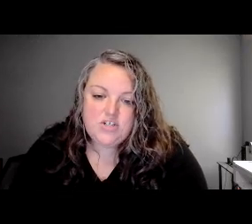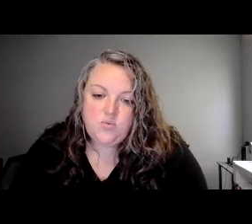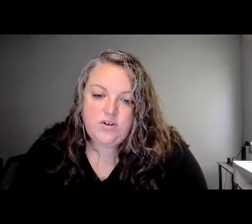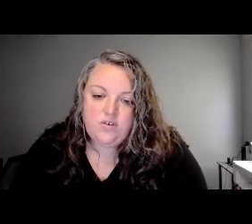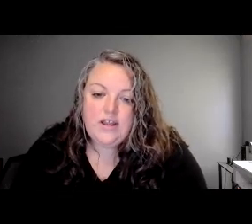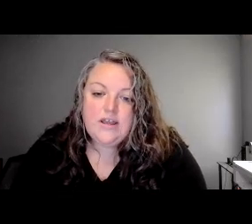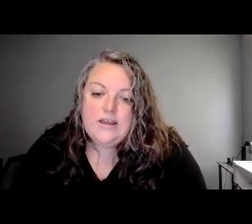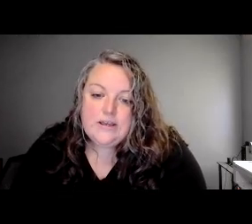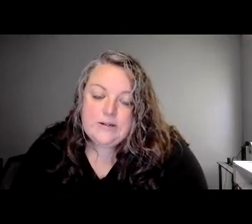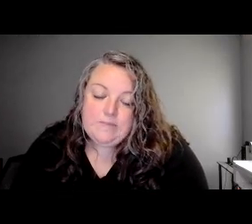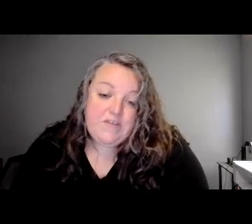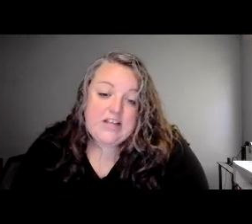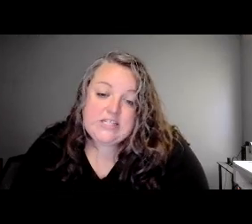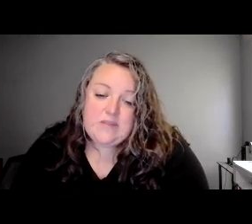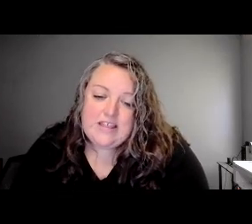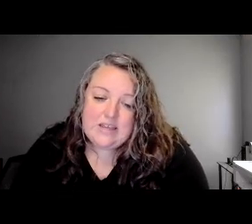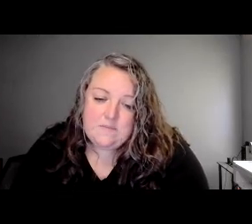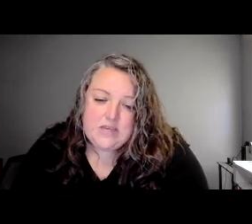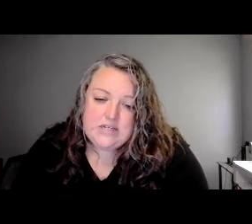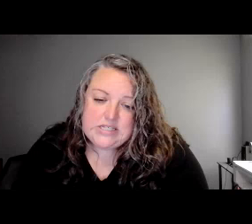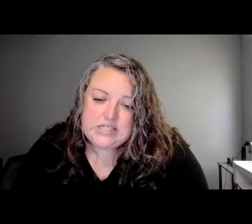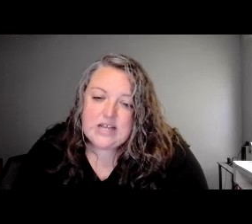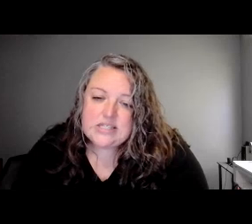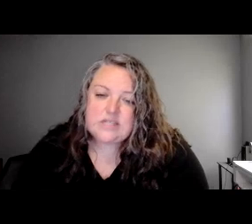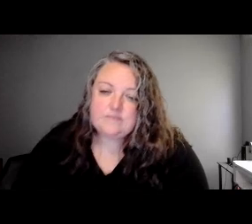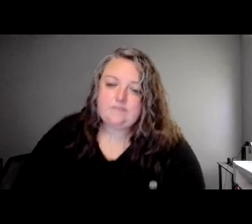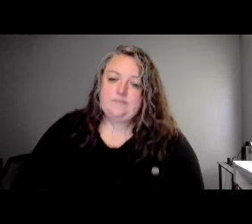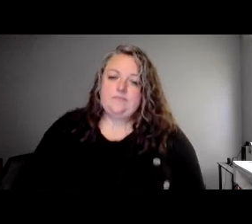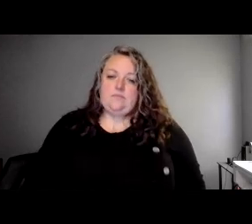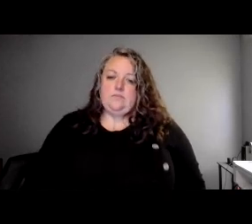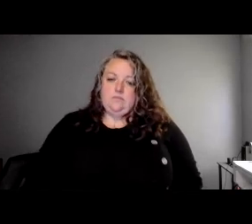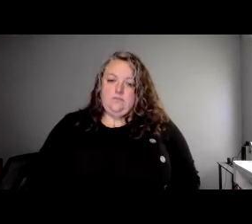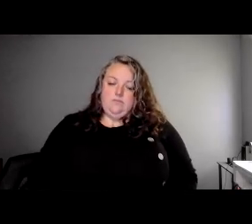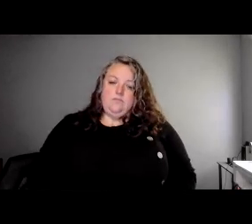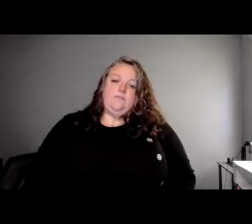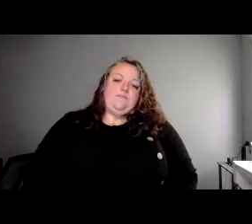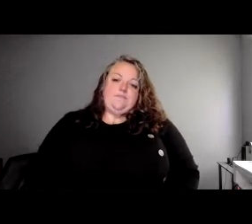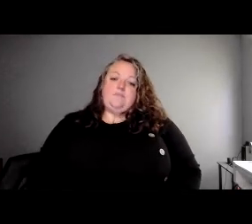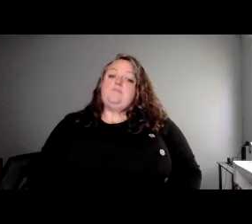and I'm just wondering if that's something that can be discussed. [Patricia Martin] Definitely.